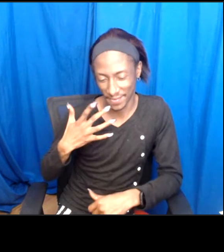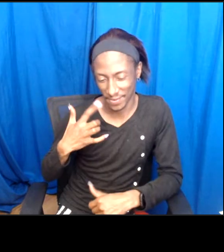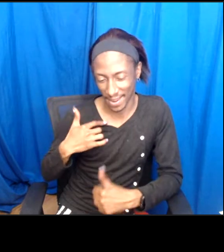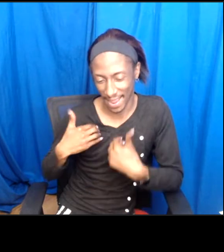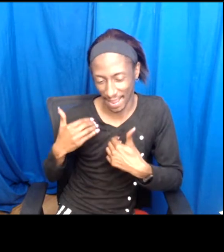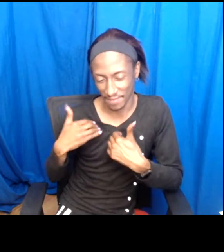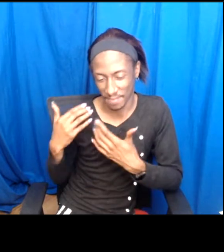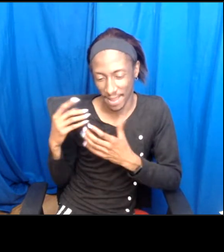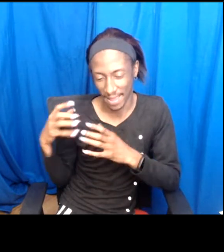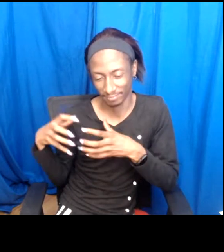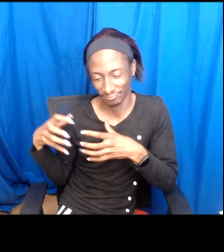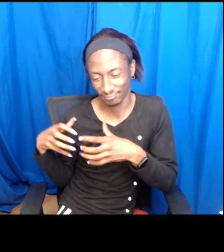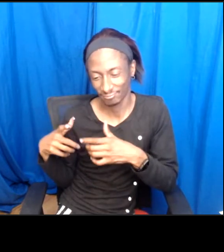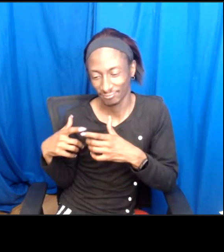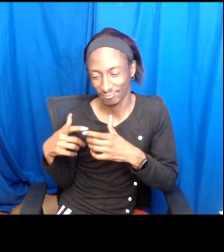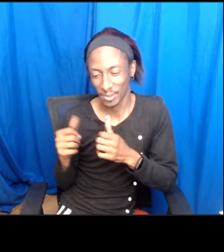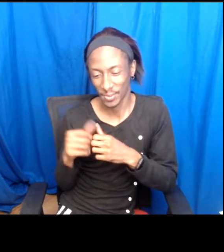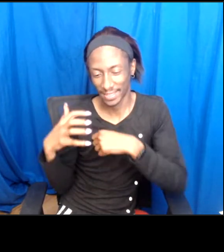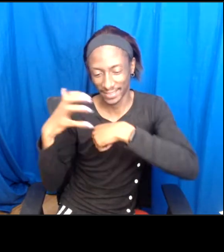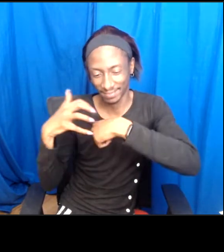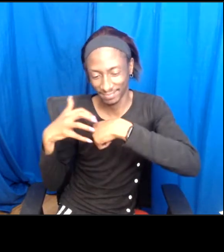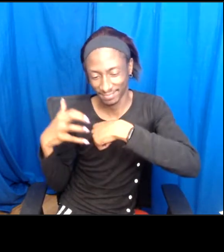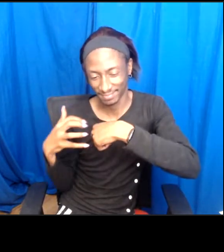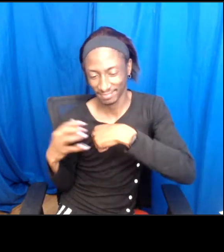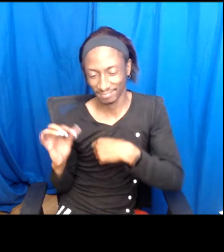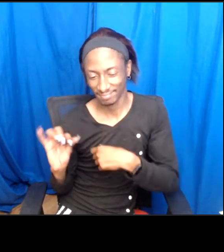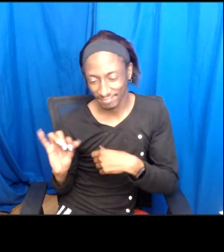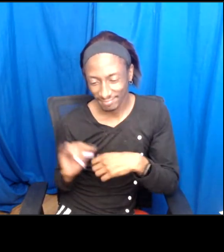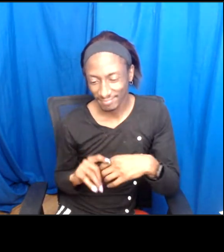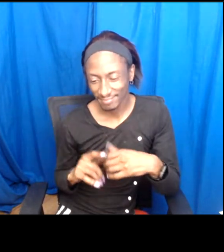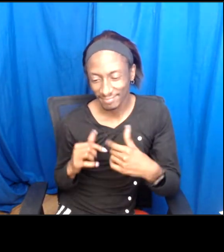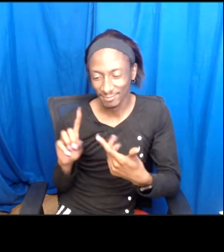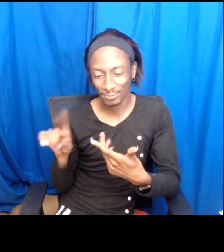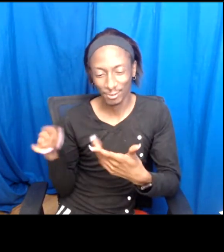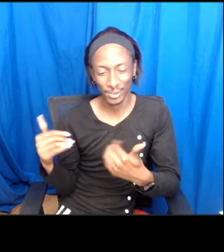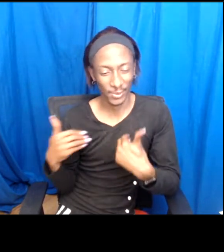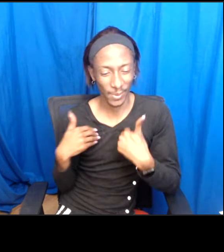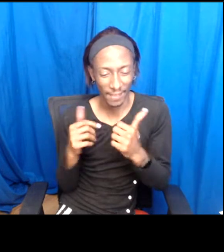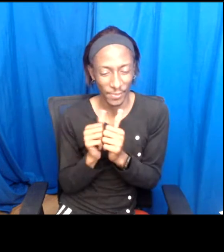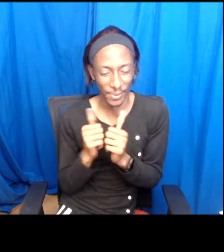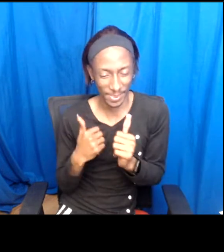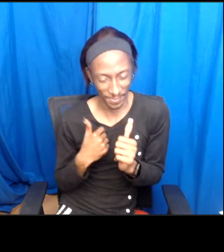with its callosity on the top just to have with me when you were doing your part.